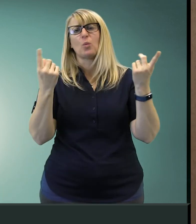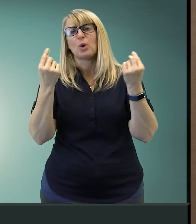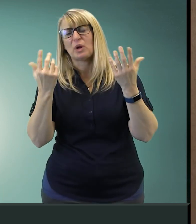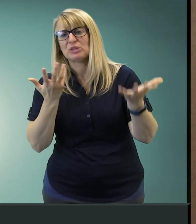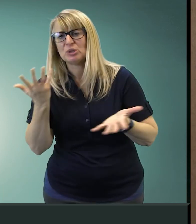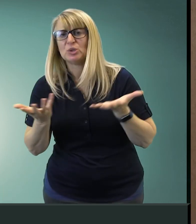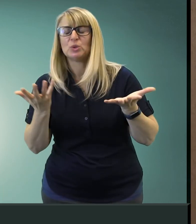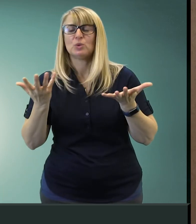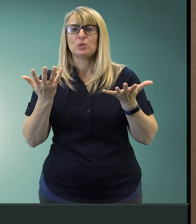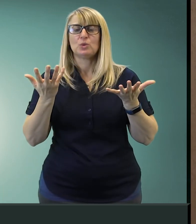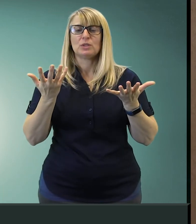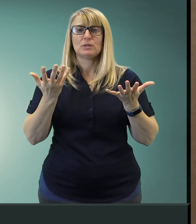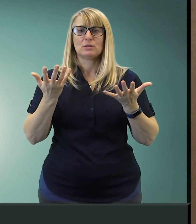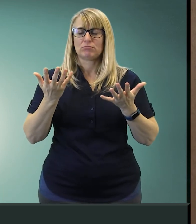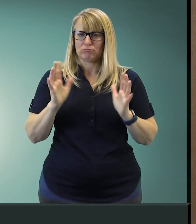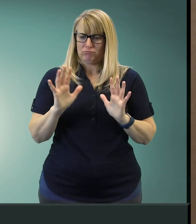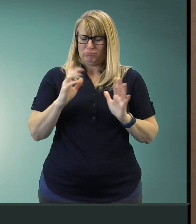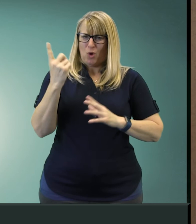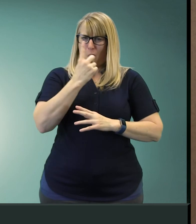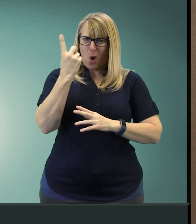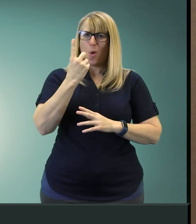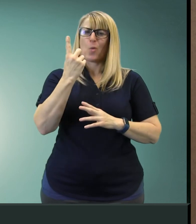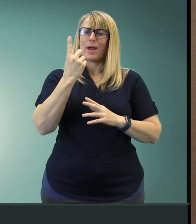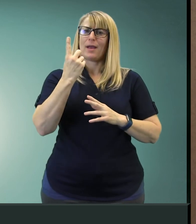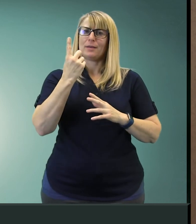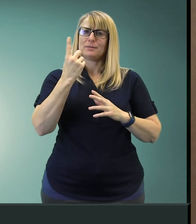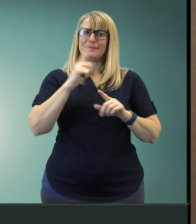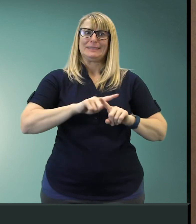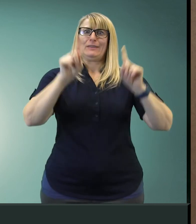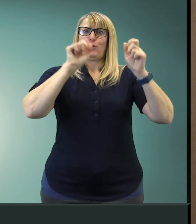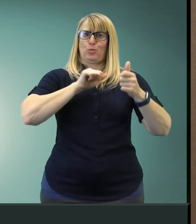What do I do now?" There's always a way around a problem.